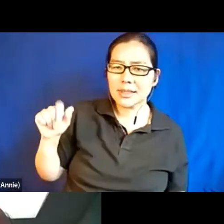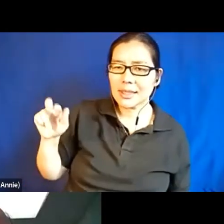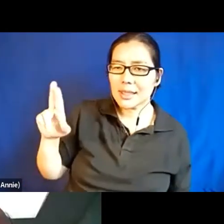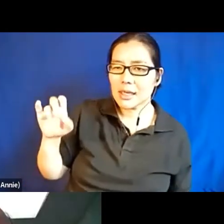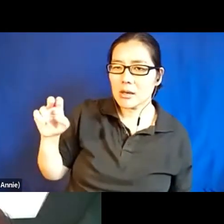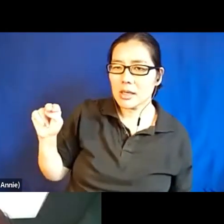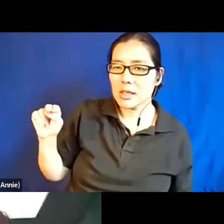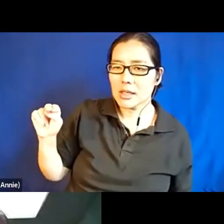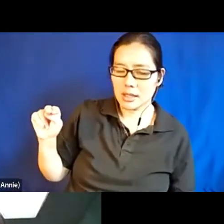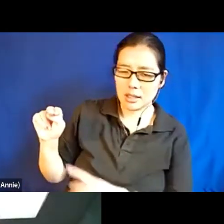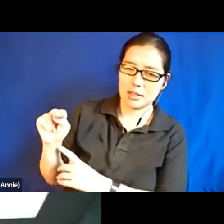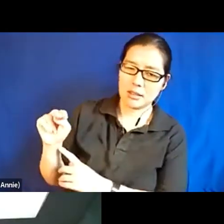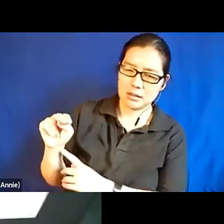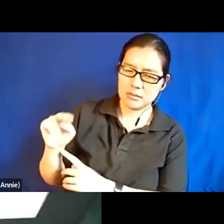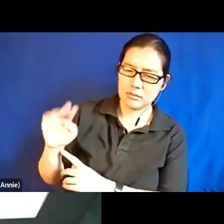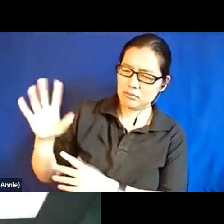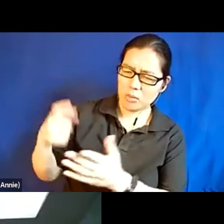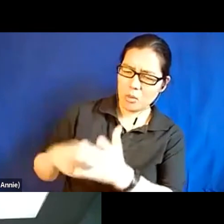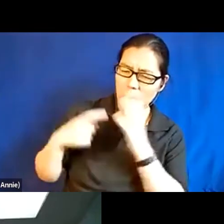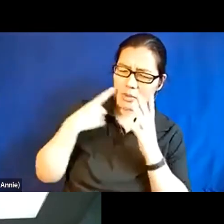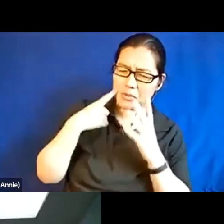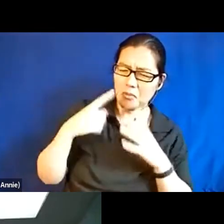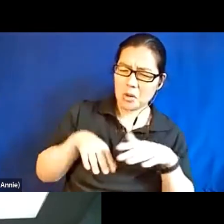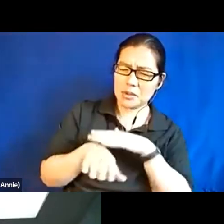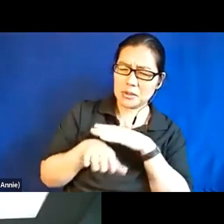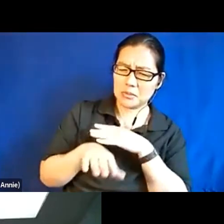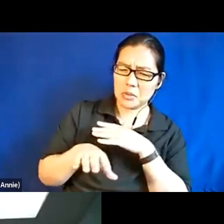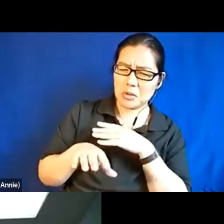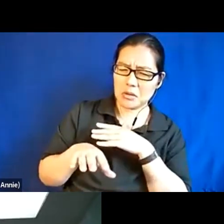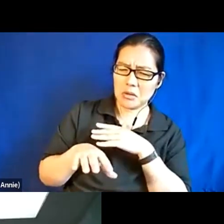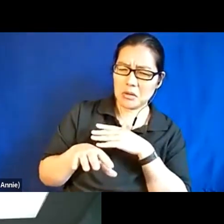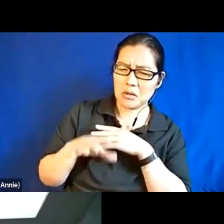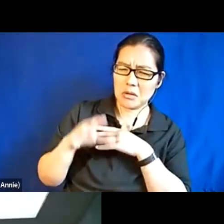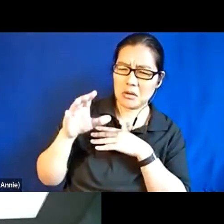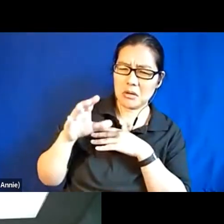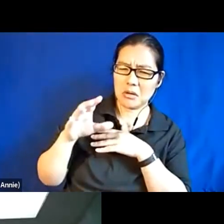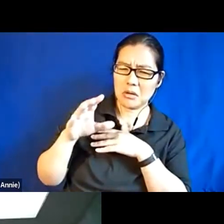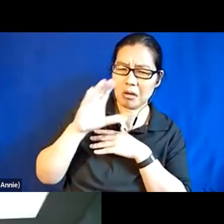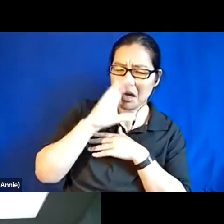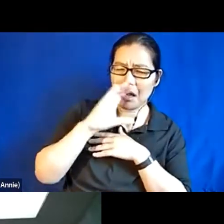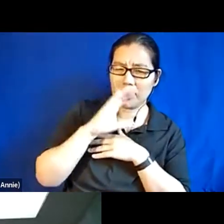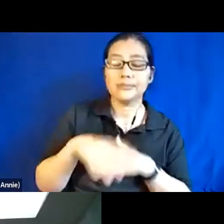requirements of an accessible comic? Darren DeFrain: As a sighted person when I